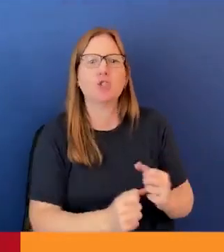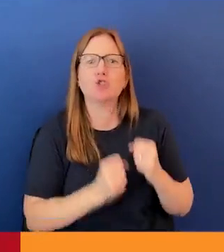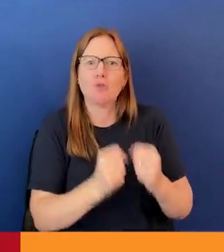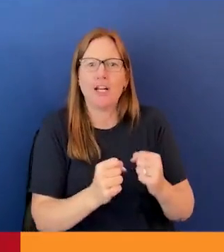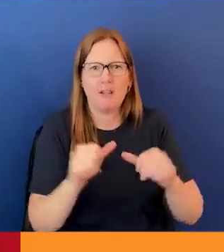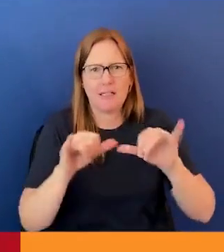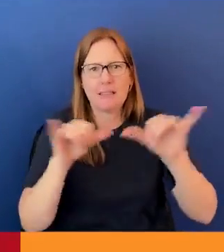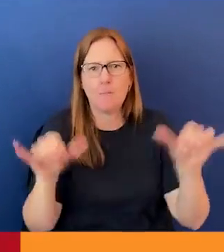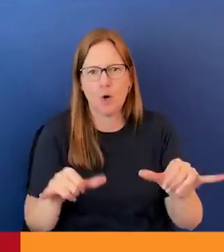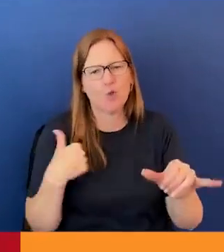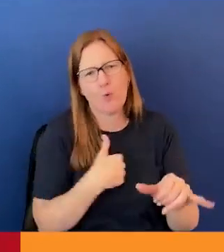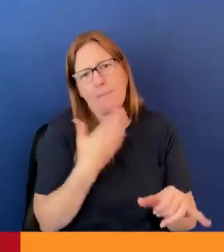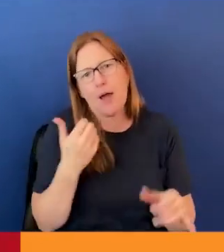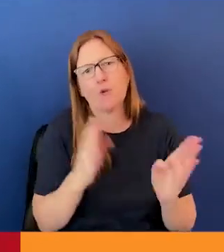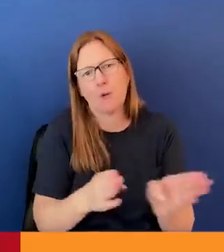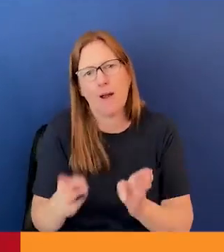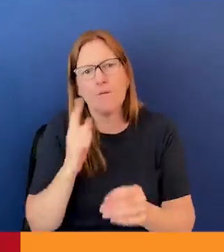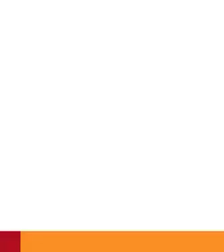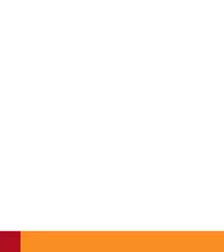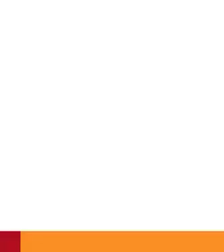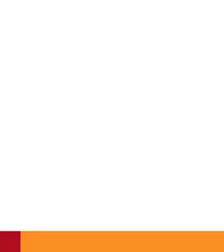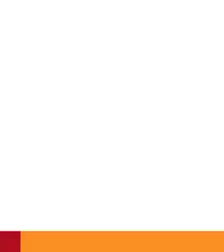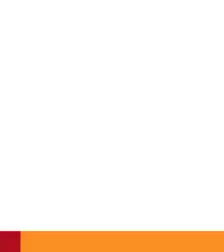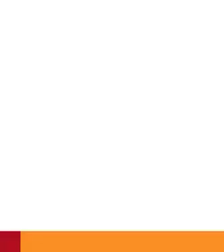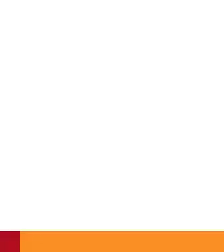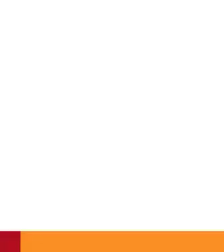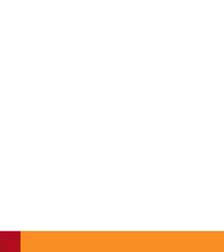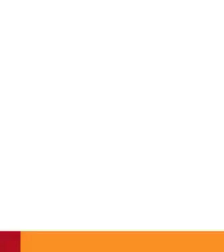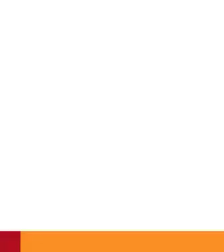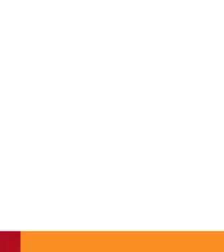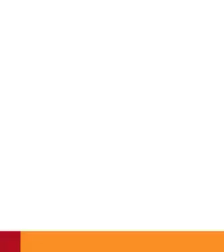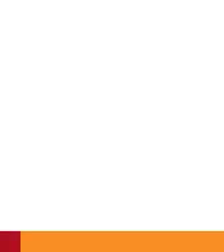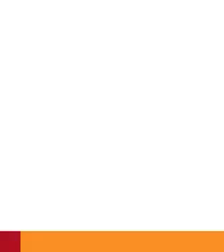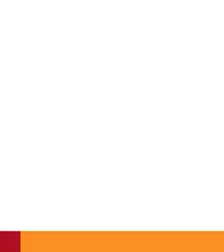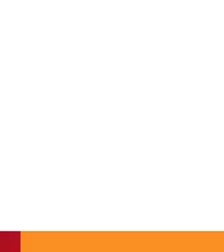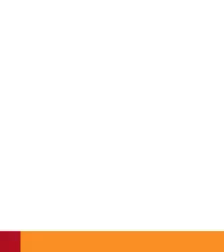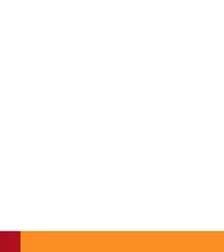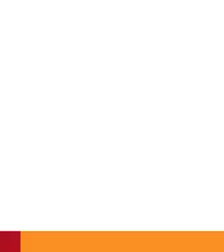so that we are better prepared for the future, with our growing populations that want to be at home.